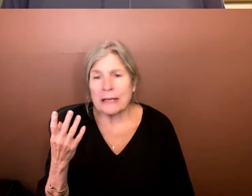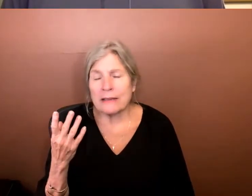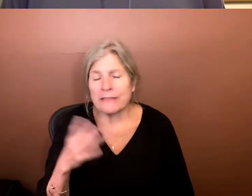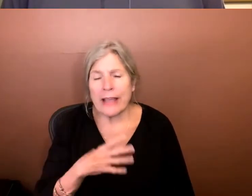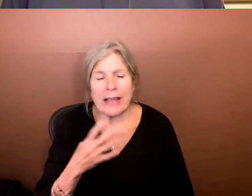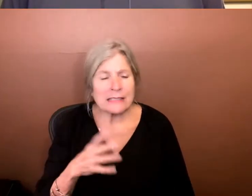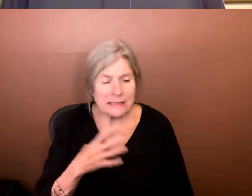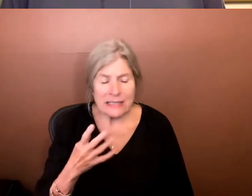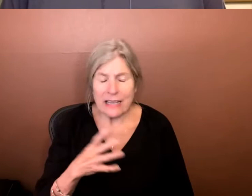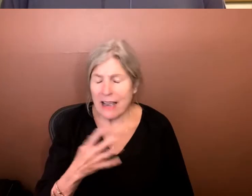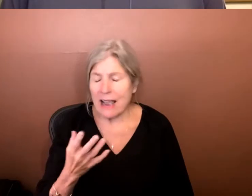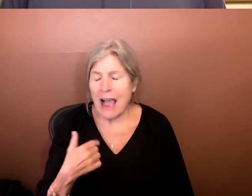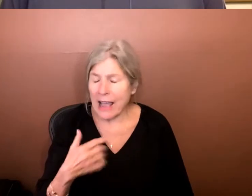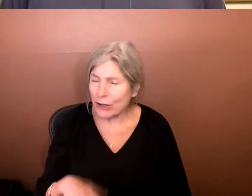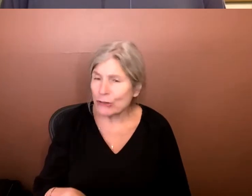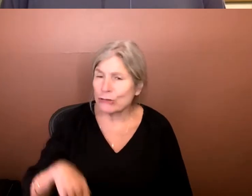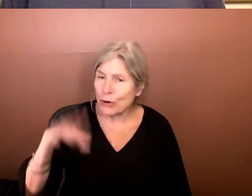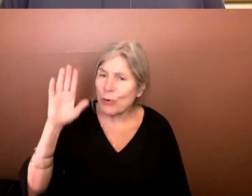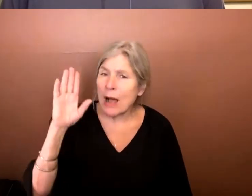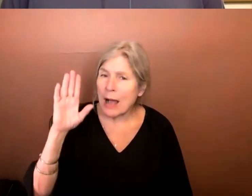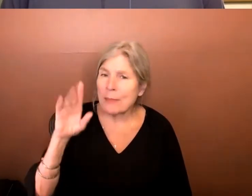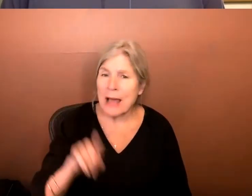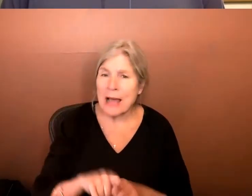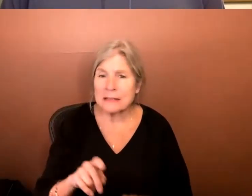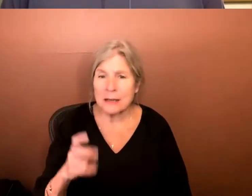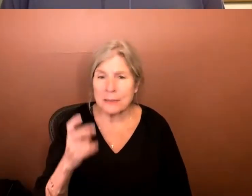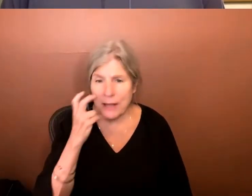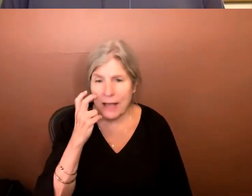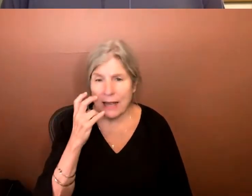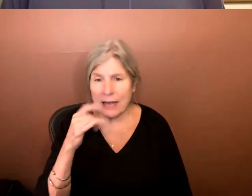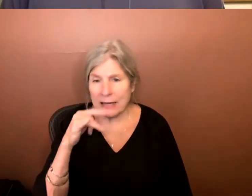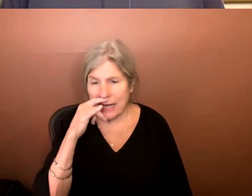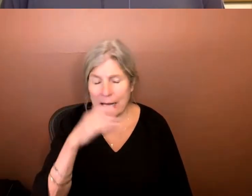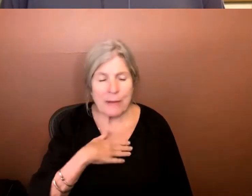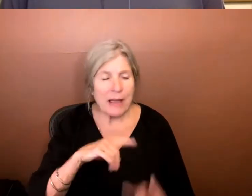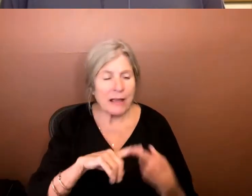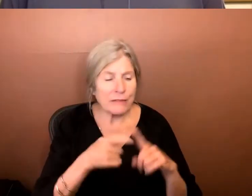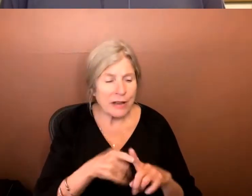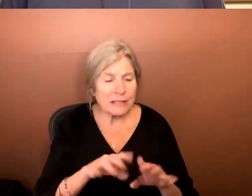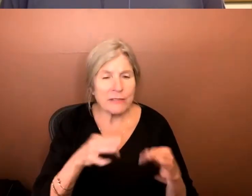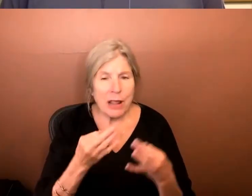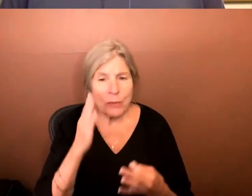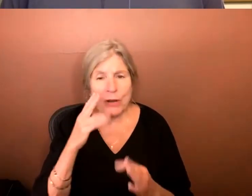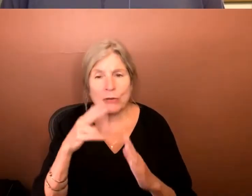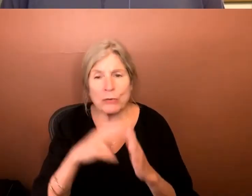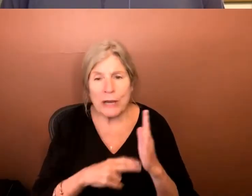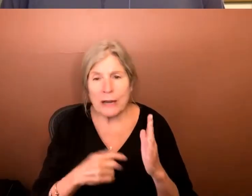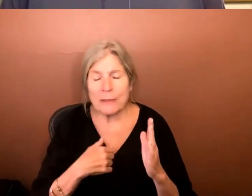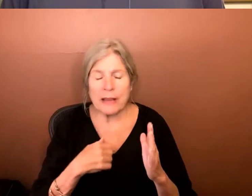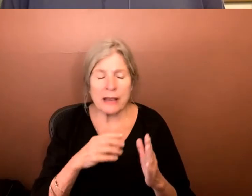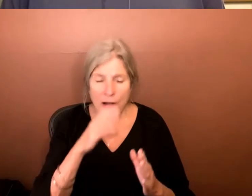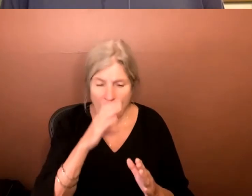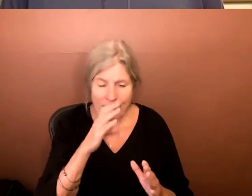I grew up as a blind kid my friends and family would read me comics. They would